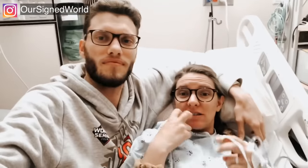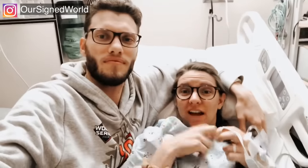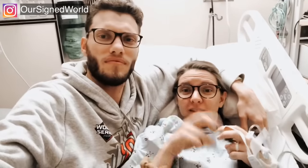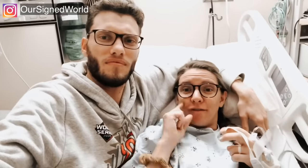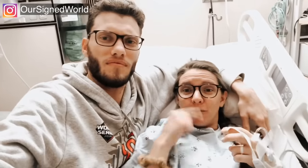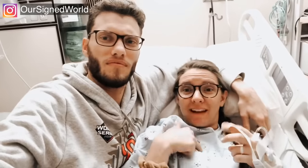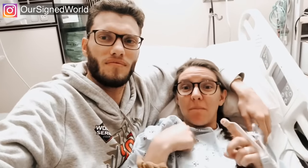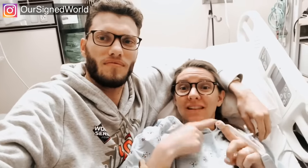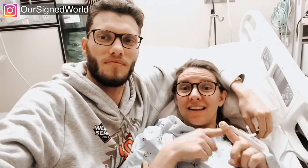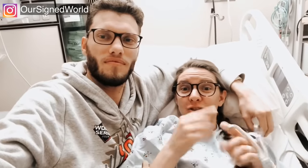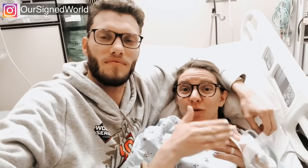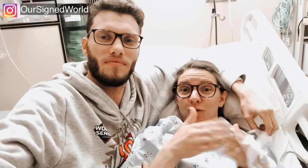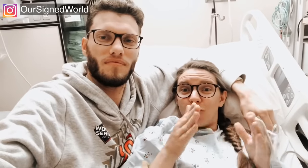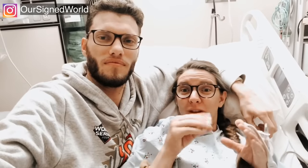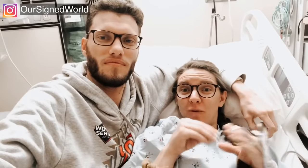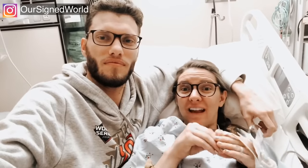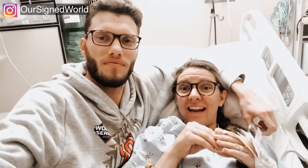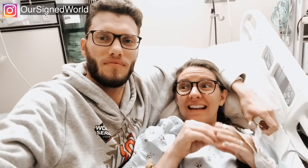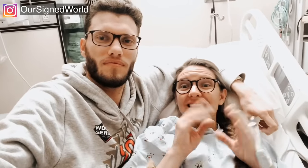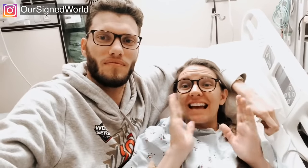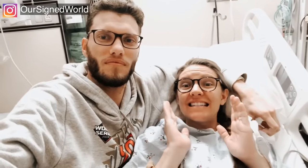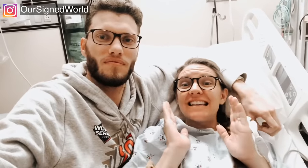was tough for me, plus the room that we're in is